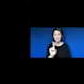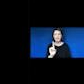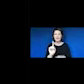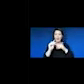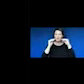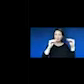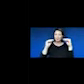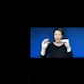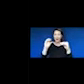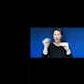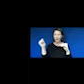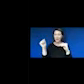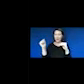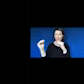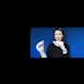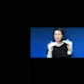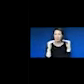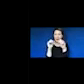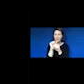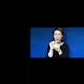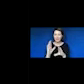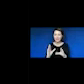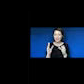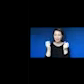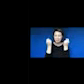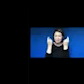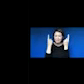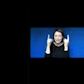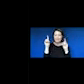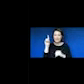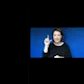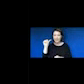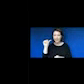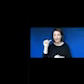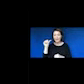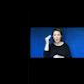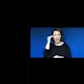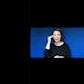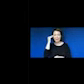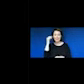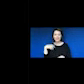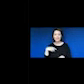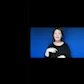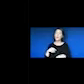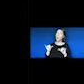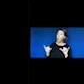This promotes that fostering environment in your company and allows the other employees